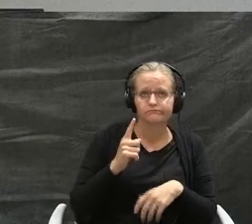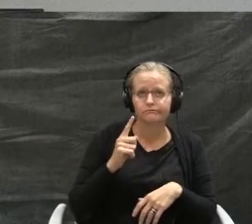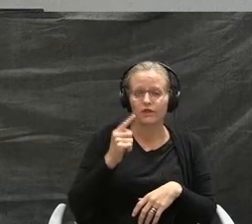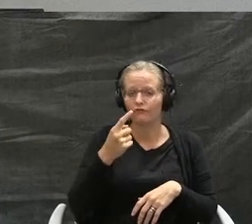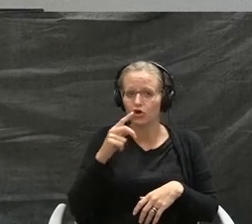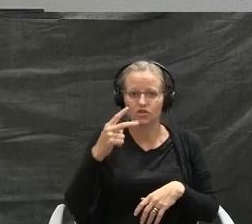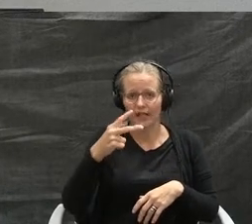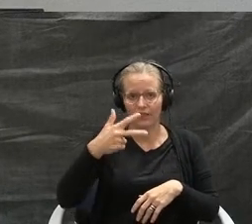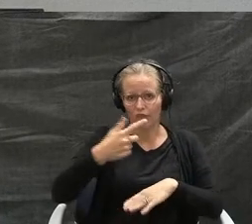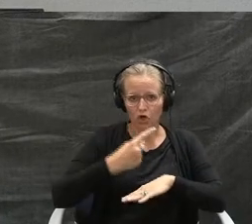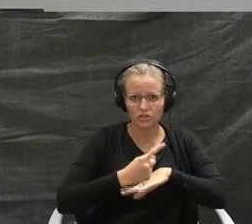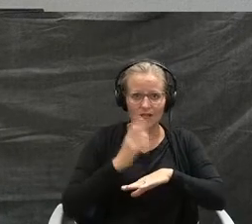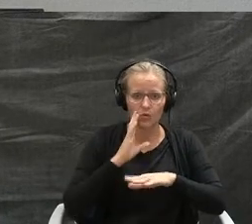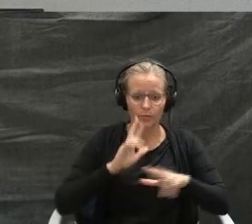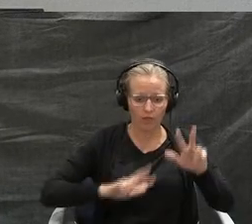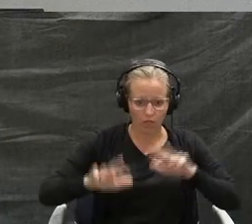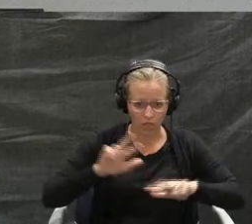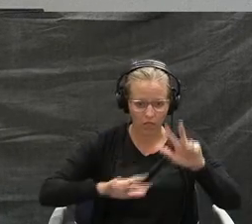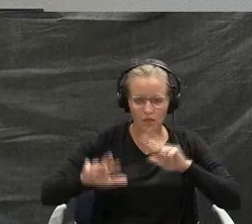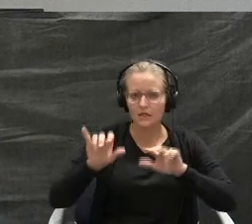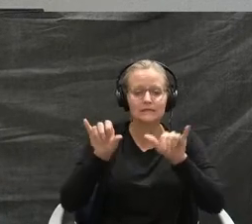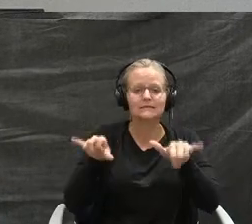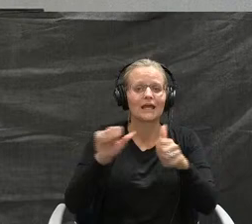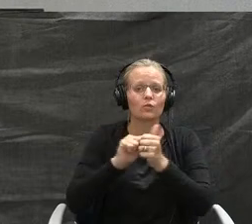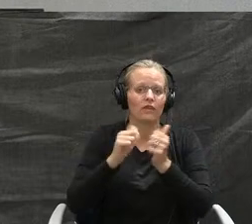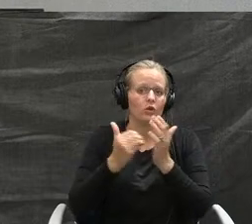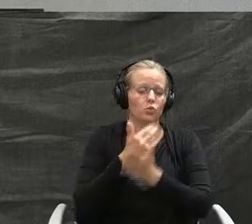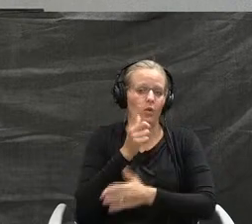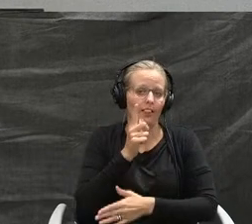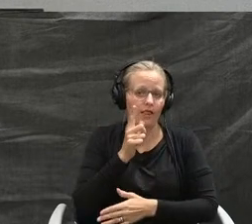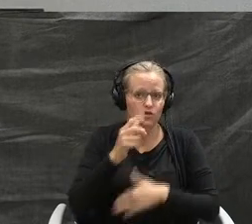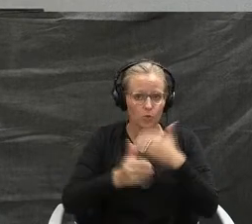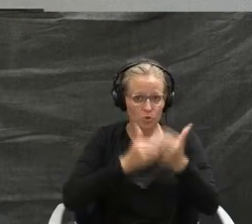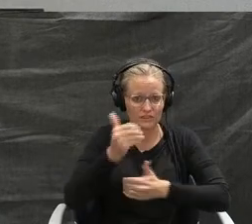Takes awhile to get settled in, but kids learn quickly and you